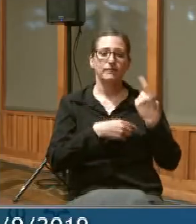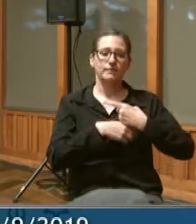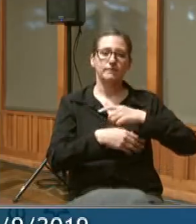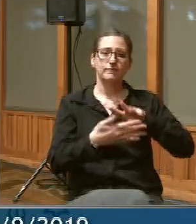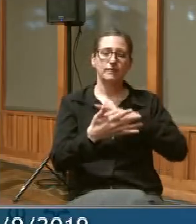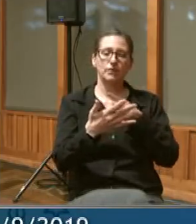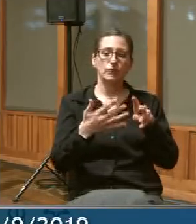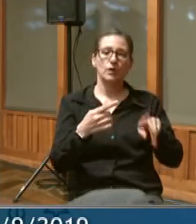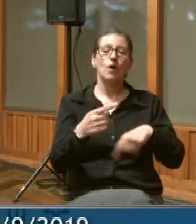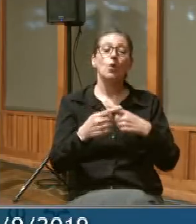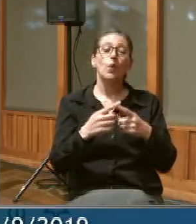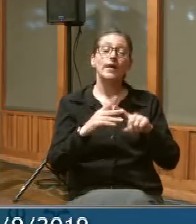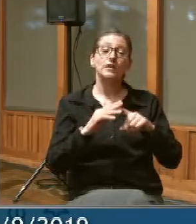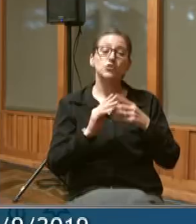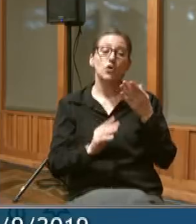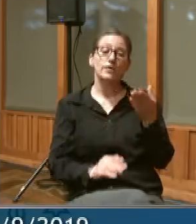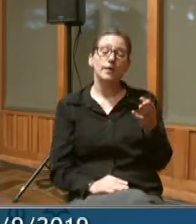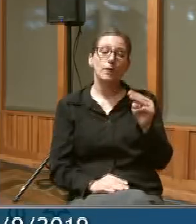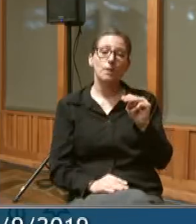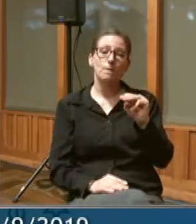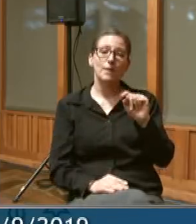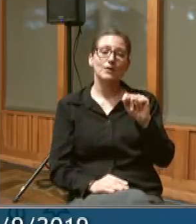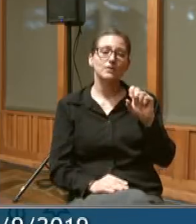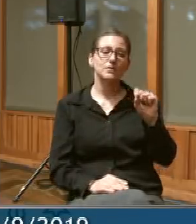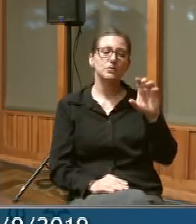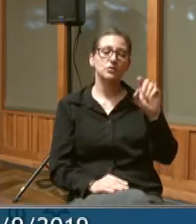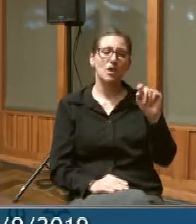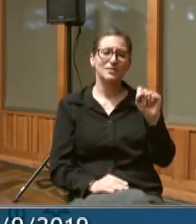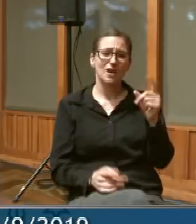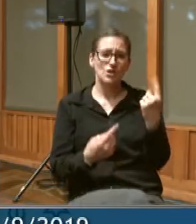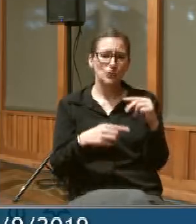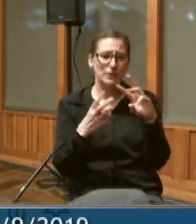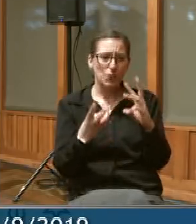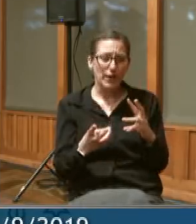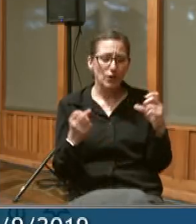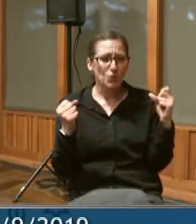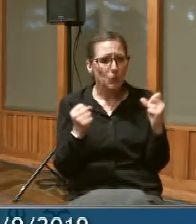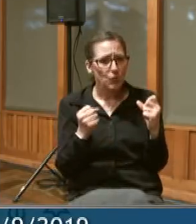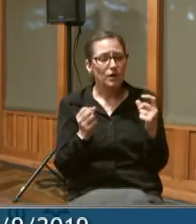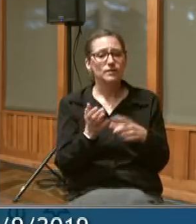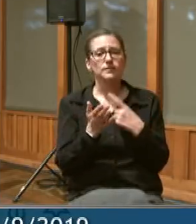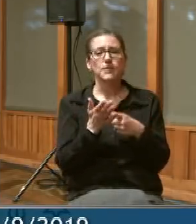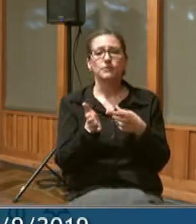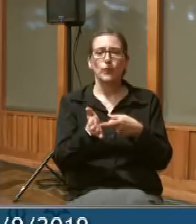TO DO SO BECAUSE MT. SCOTT'S PROGRAMS FOR SENIORS DON'T REQUIRE BREAKING UP MY DAY. WHEN I STARTED AT MT. SCOTT, THE